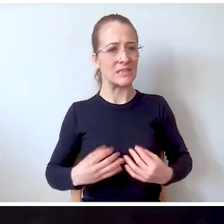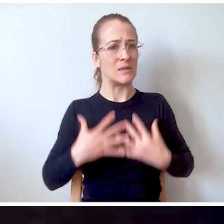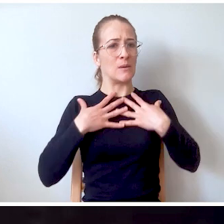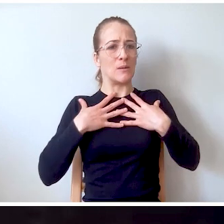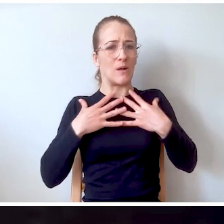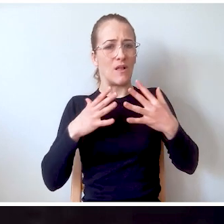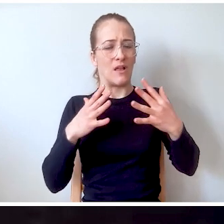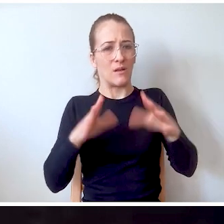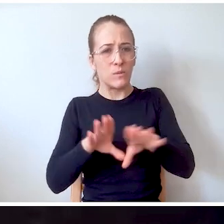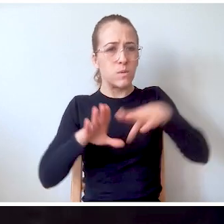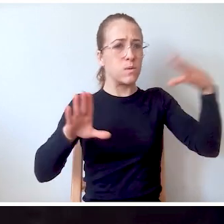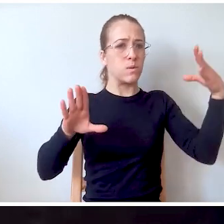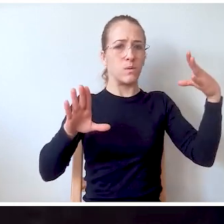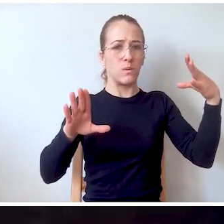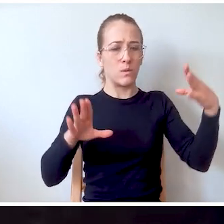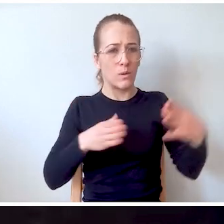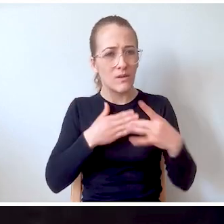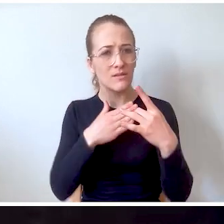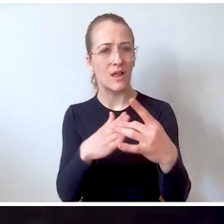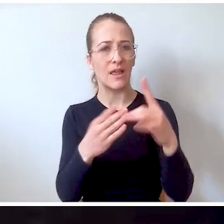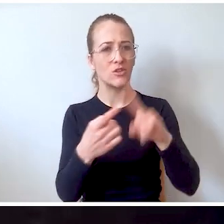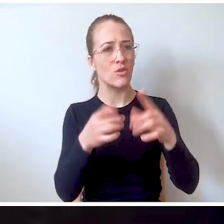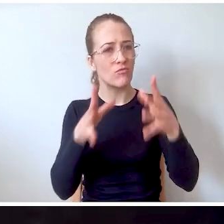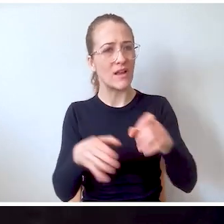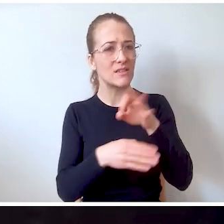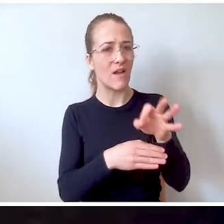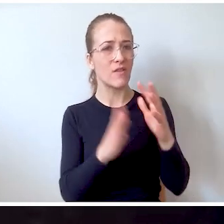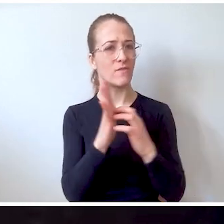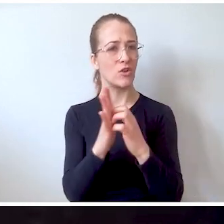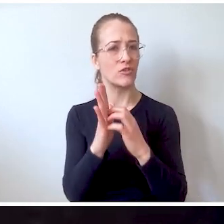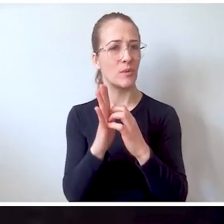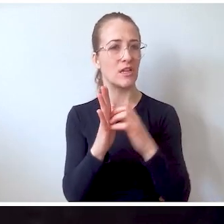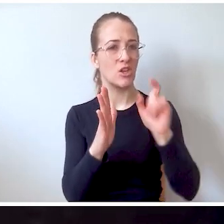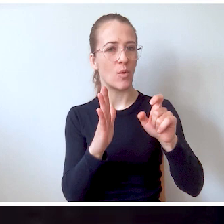that you really had to get to, to write the other more difficult chapters.